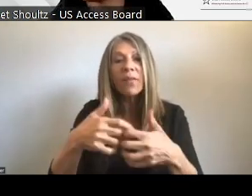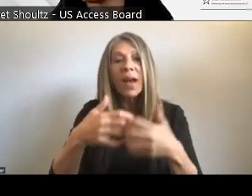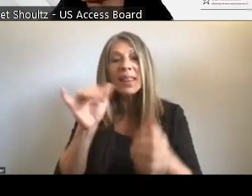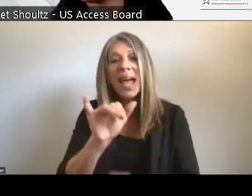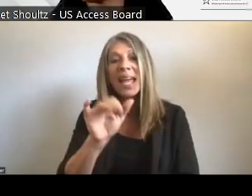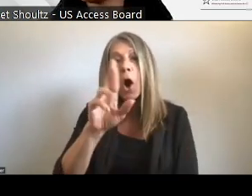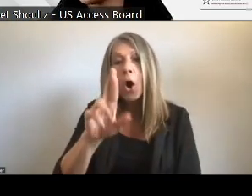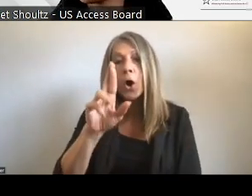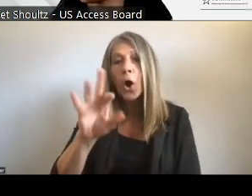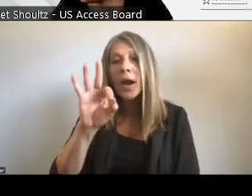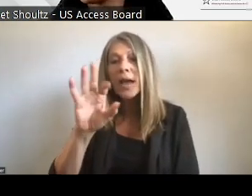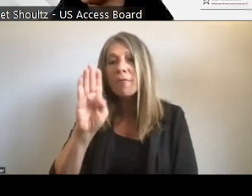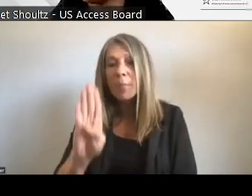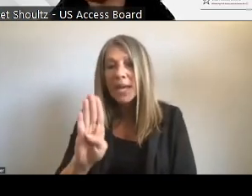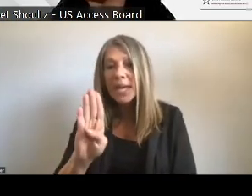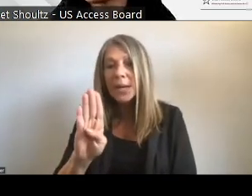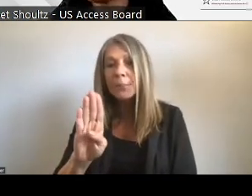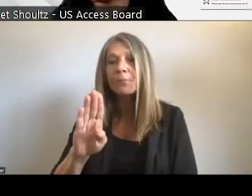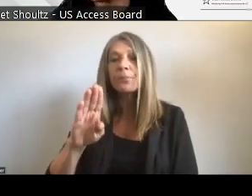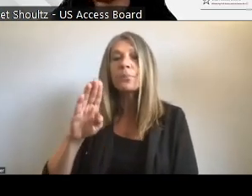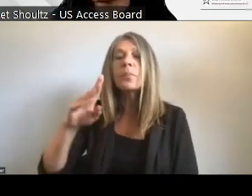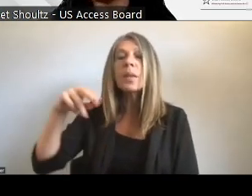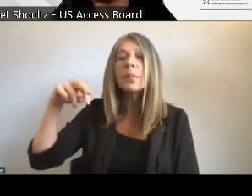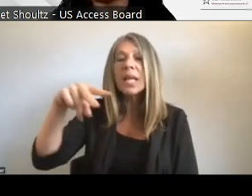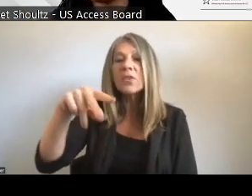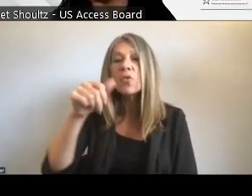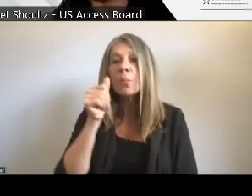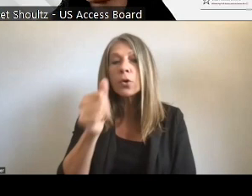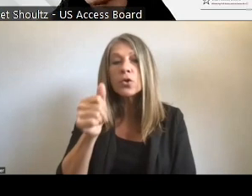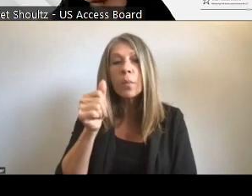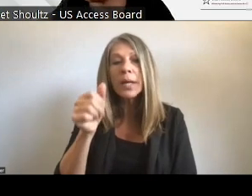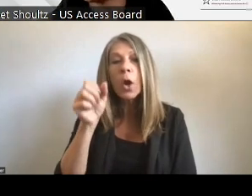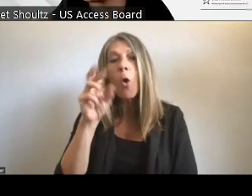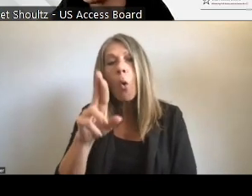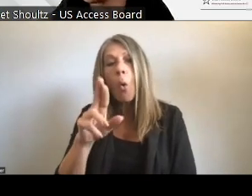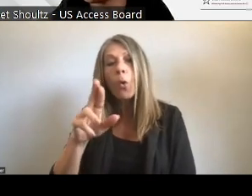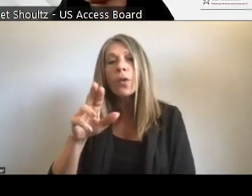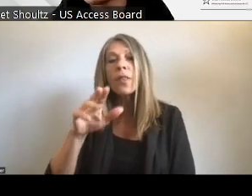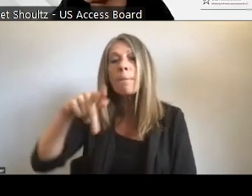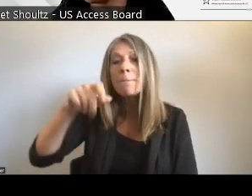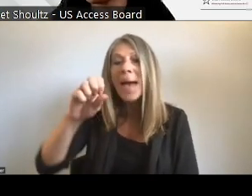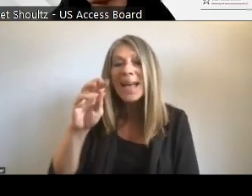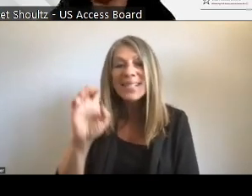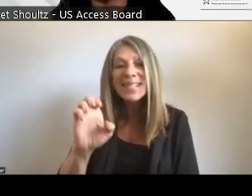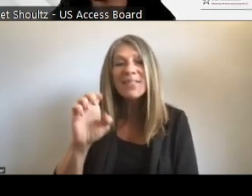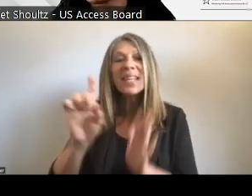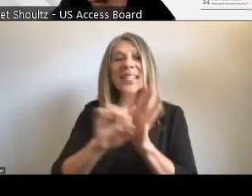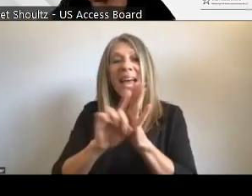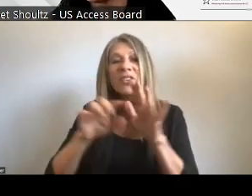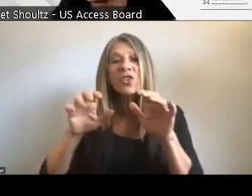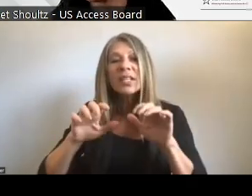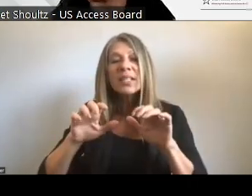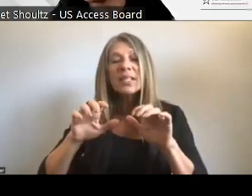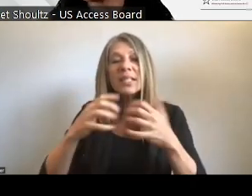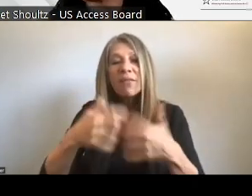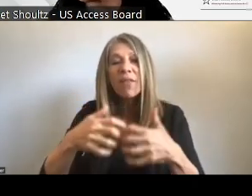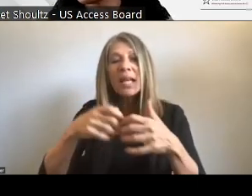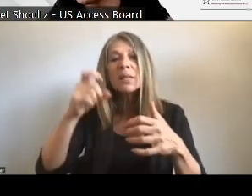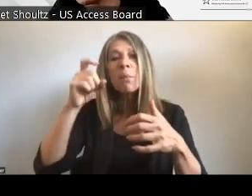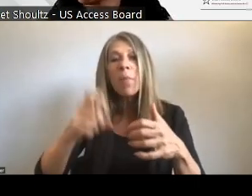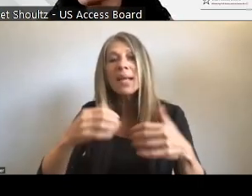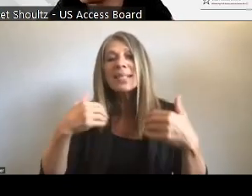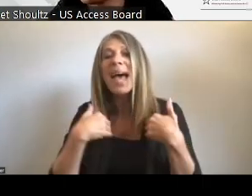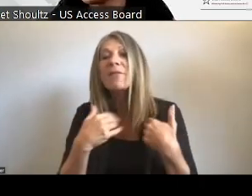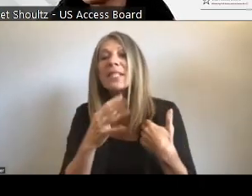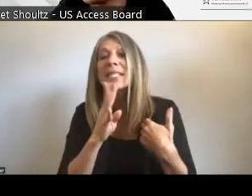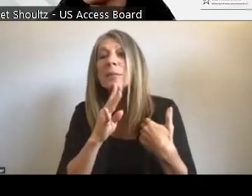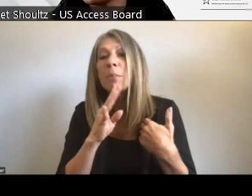RRFBs, the ped push button or the passive detection device must activate a space speech message that